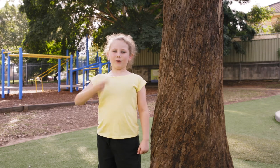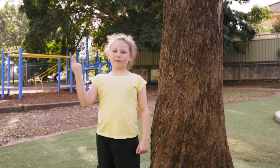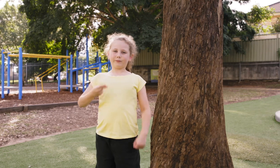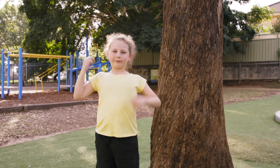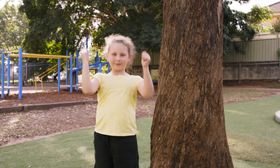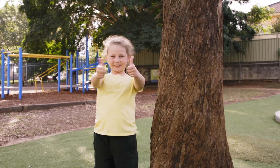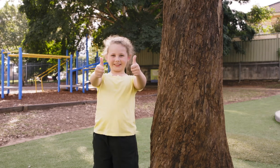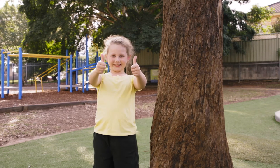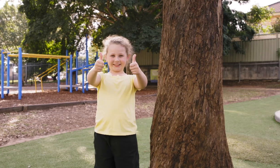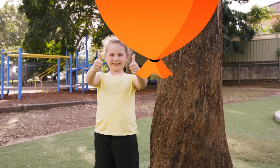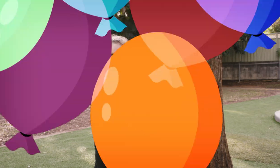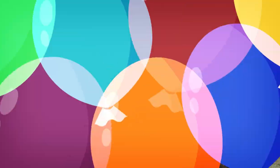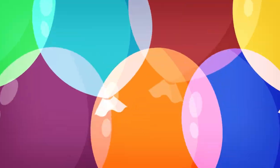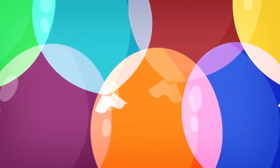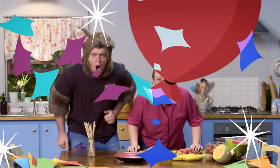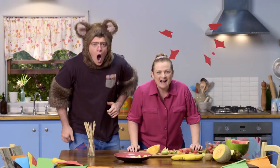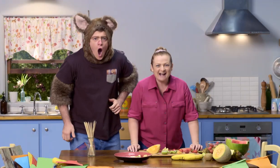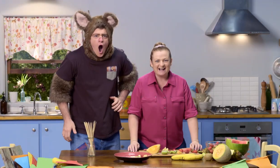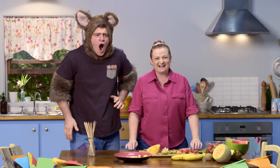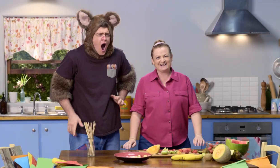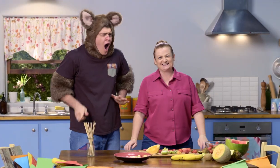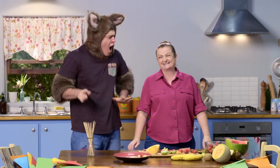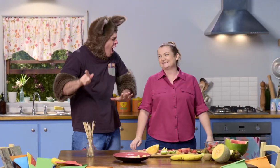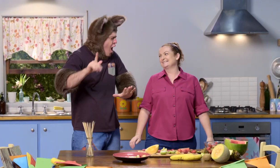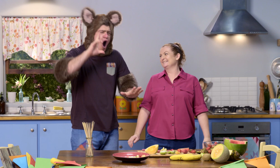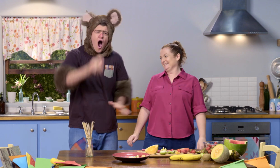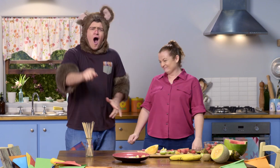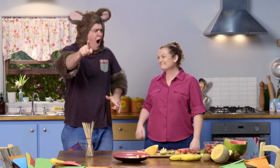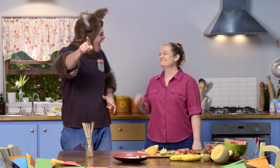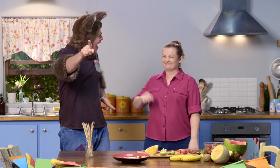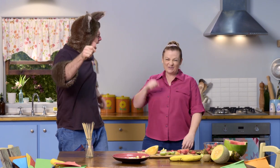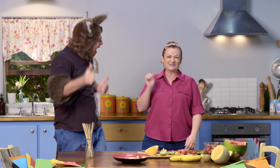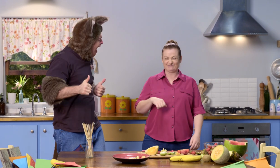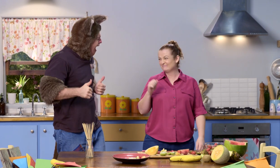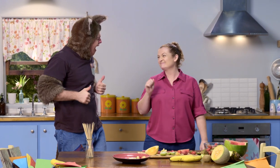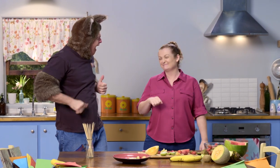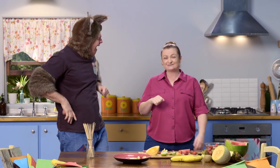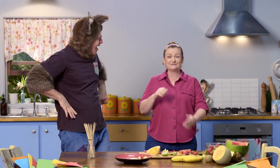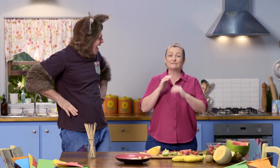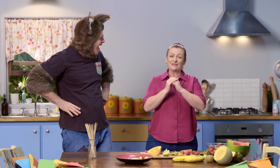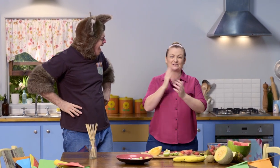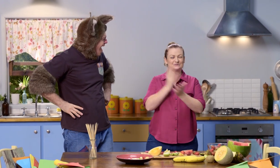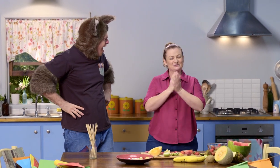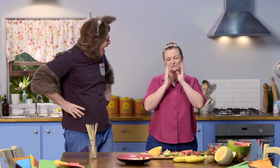It's great. That looked great. Yes, it did.